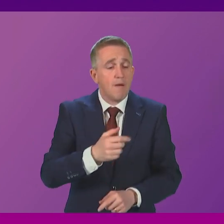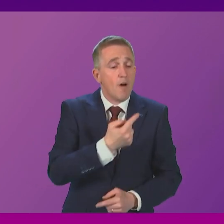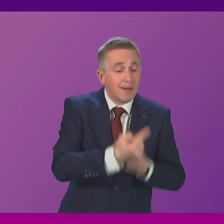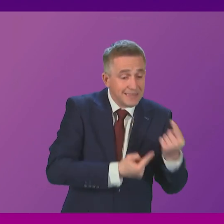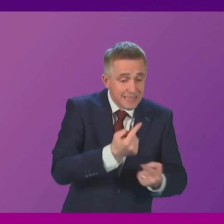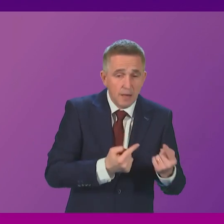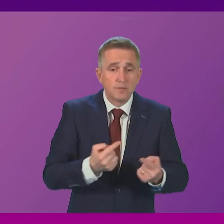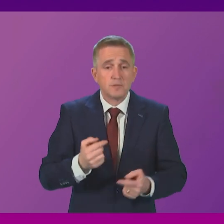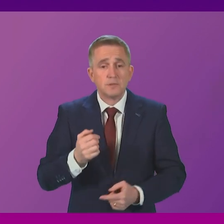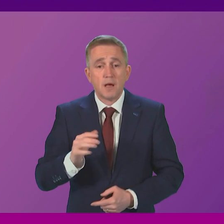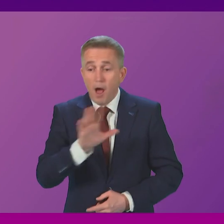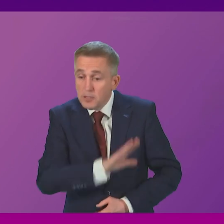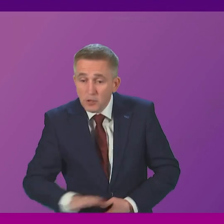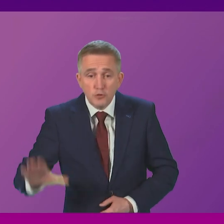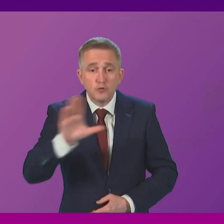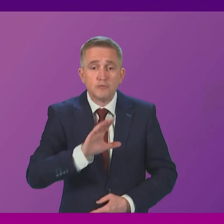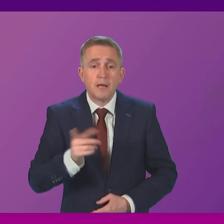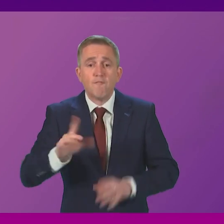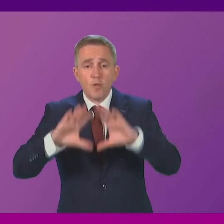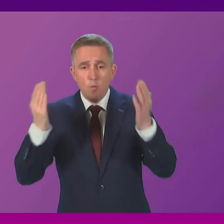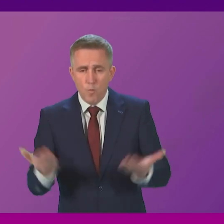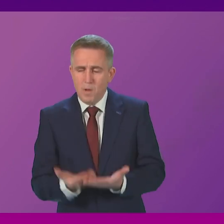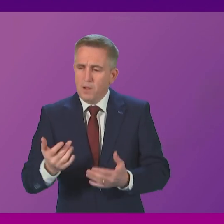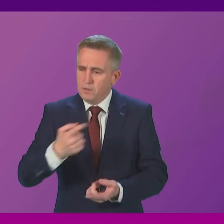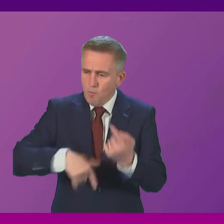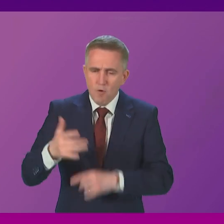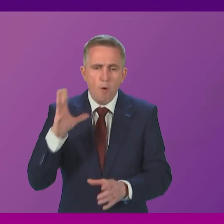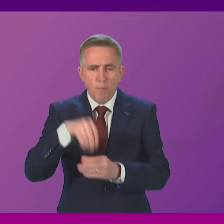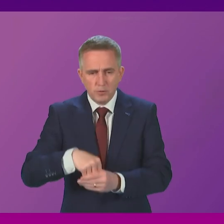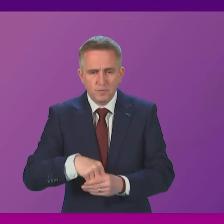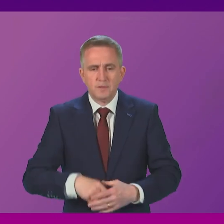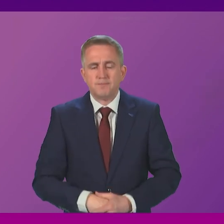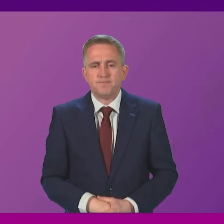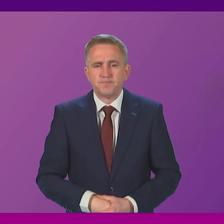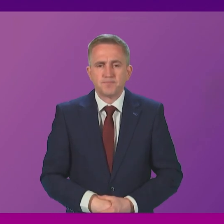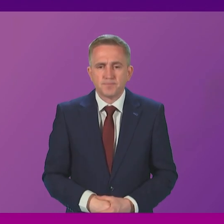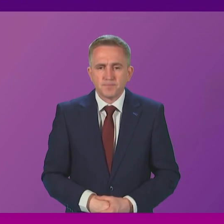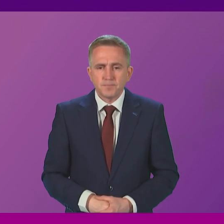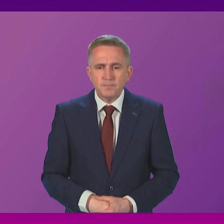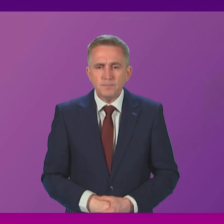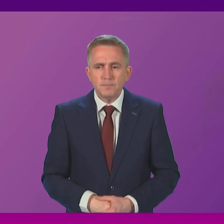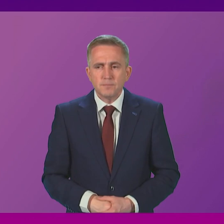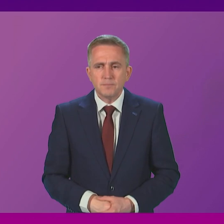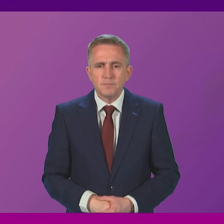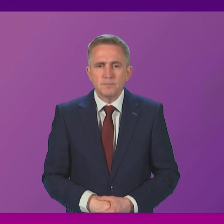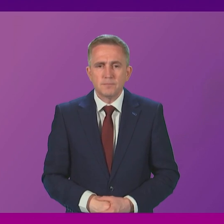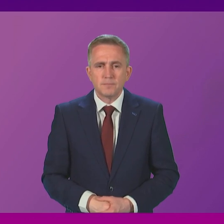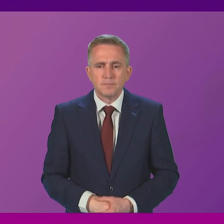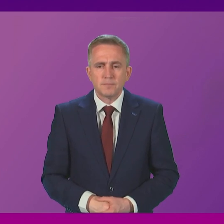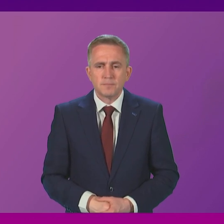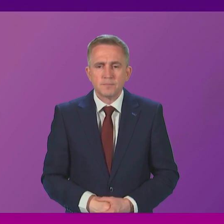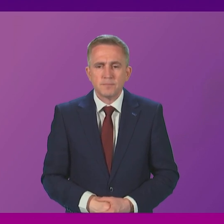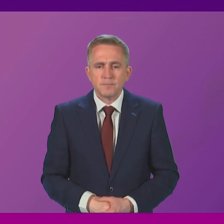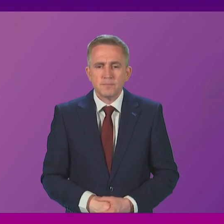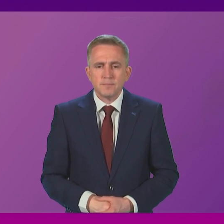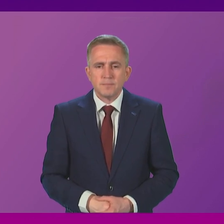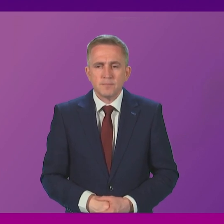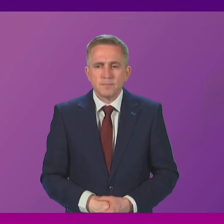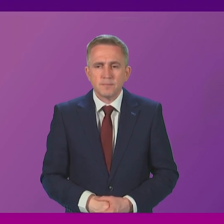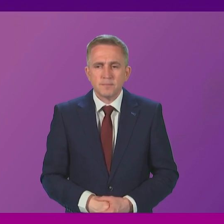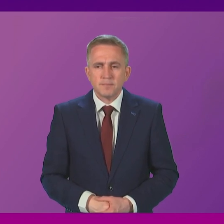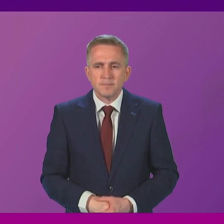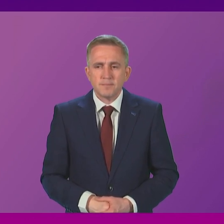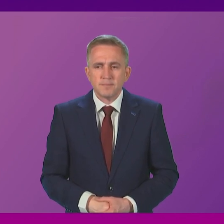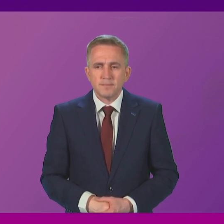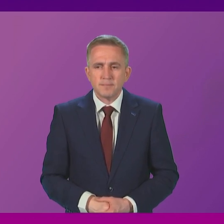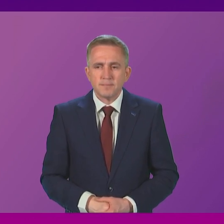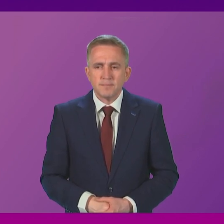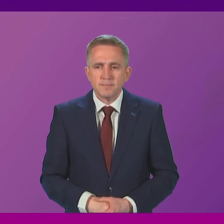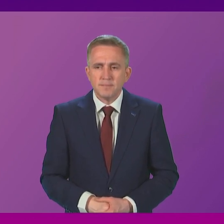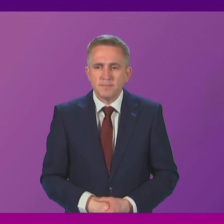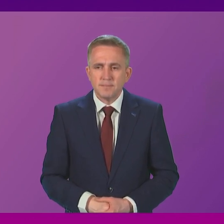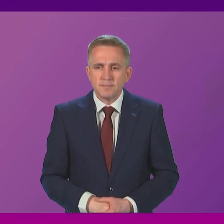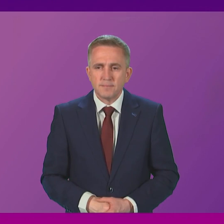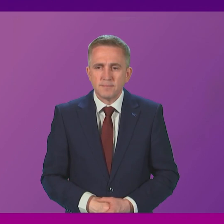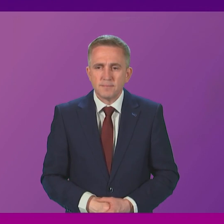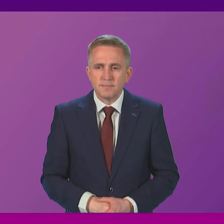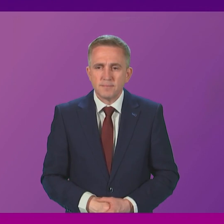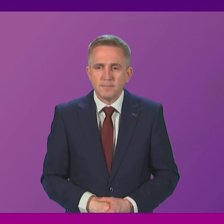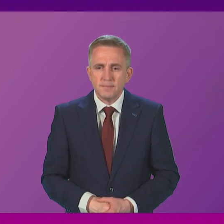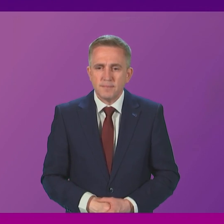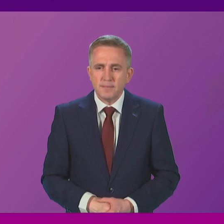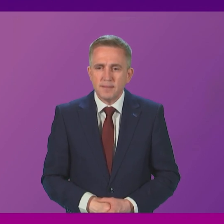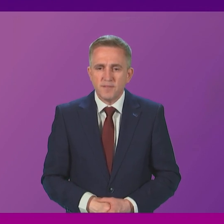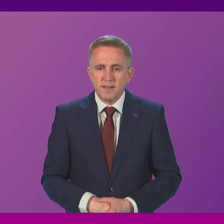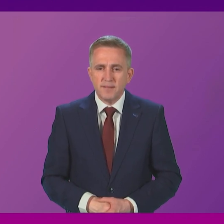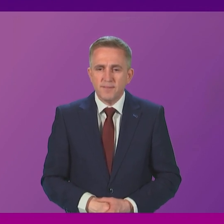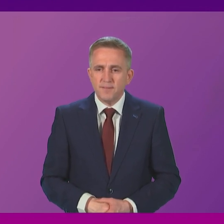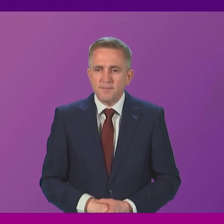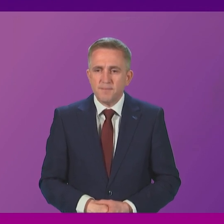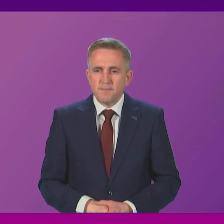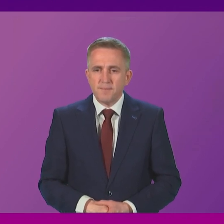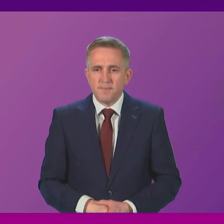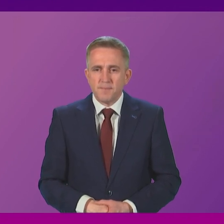our country or indeed